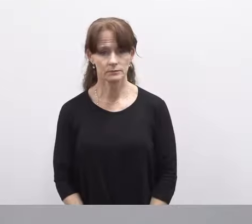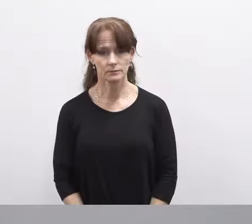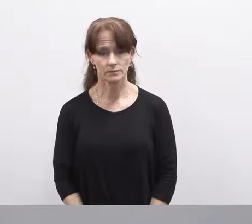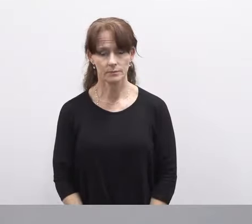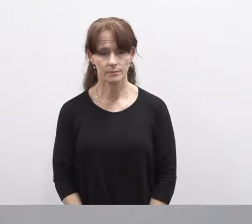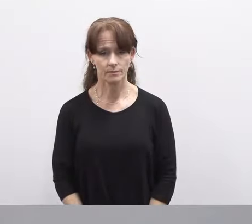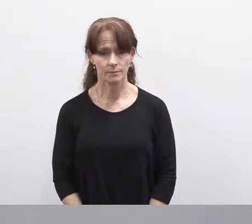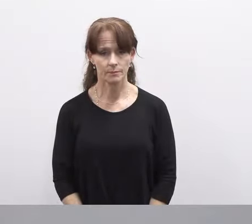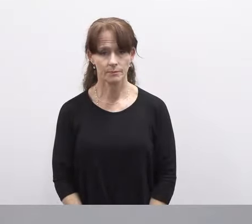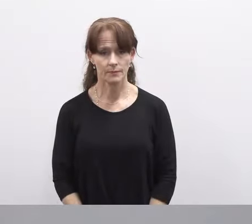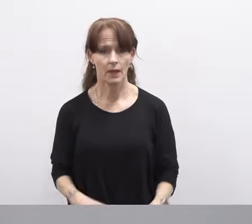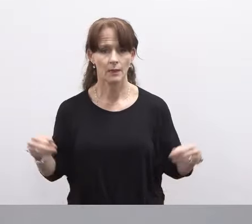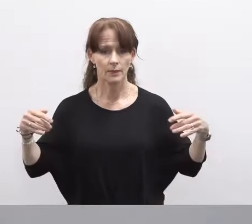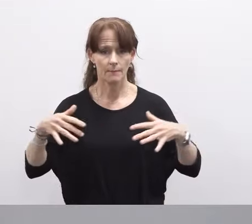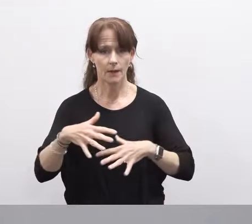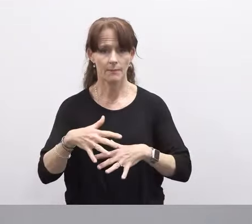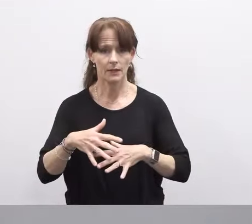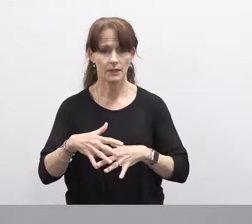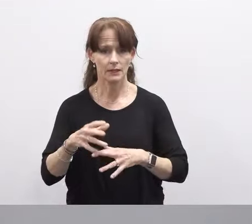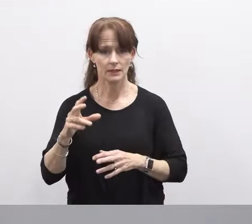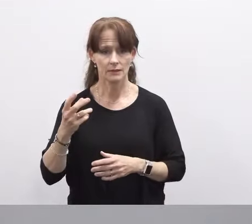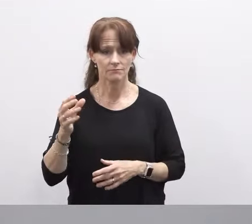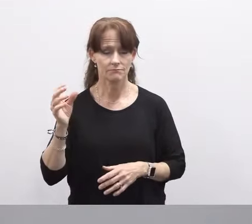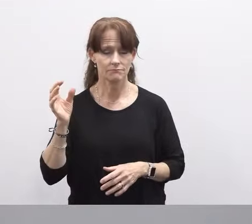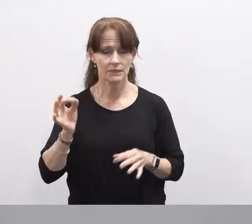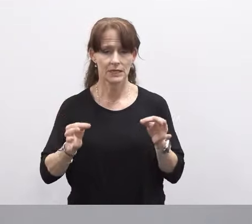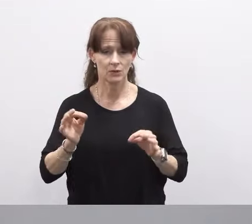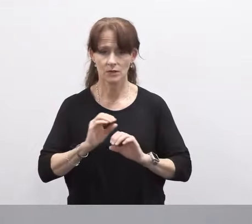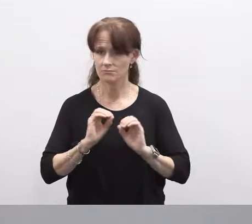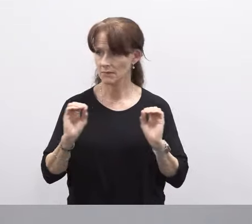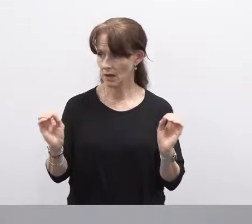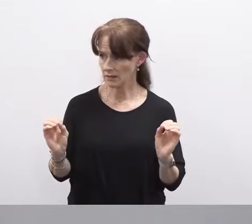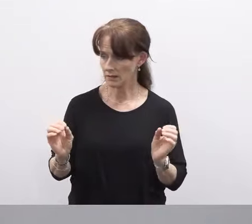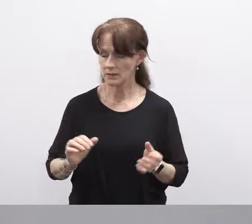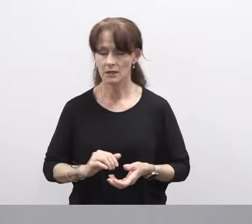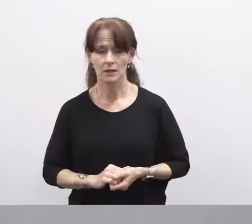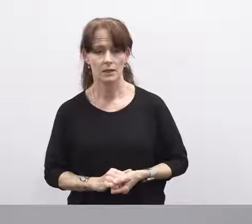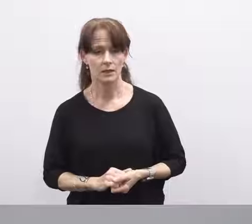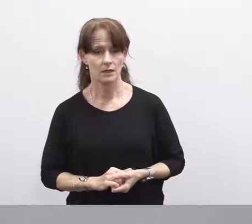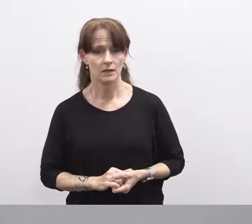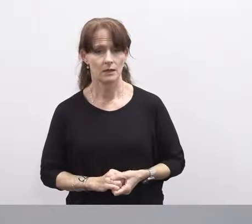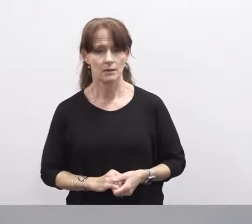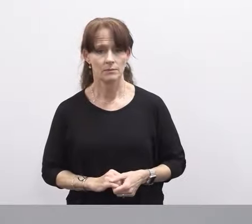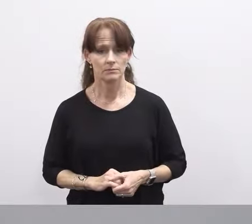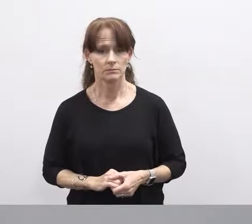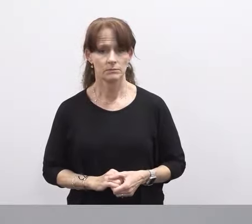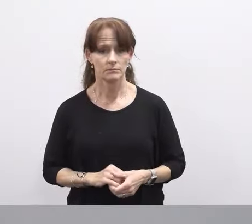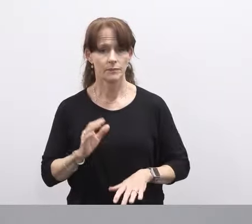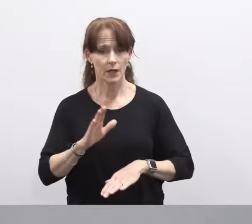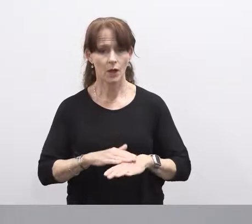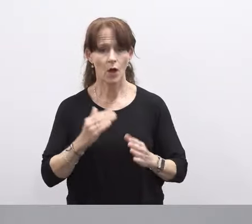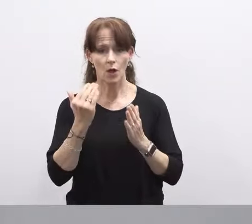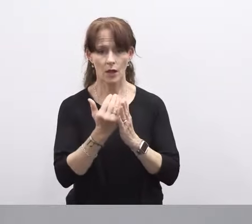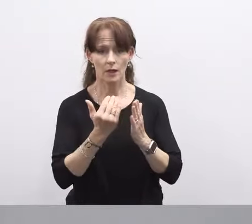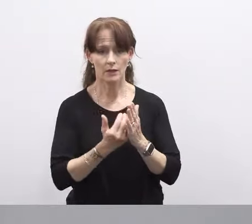Public hearing, we have none today. And so call for agenda items for separate action